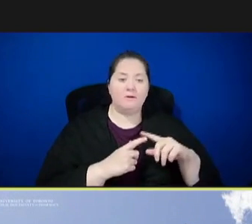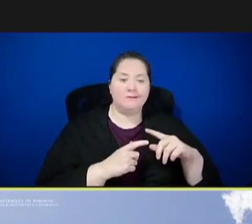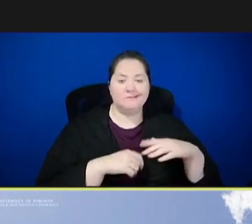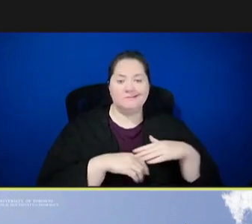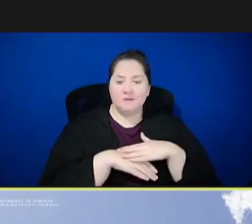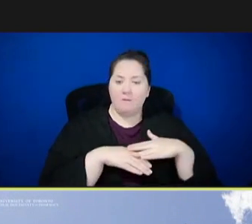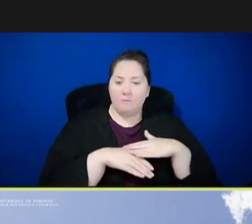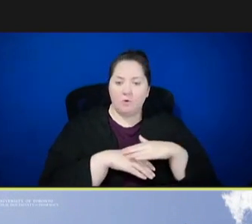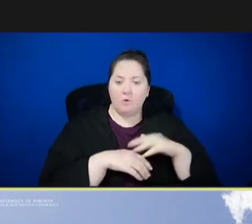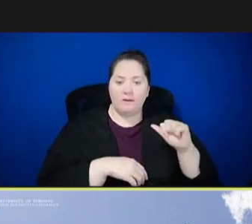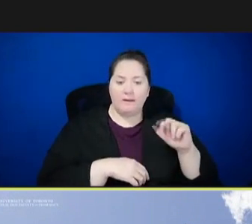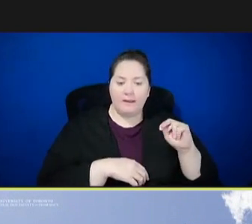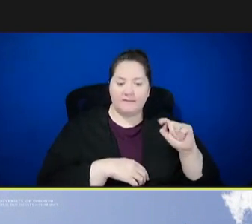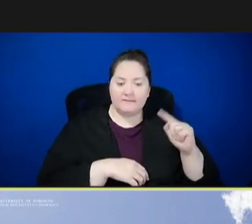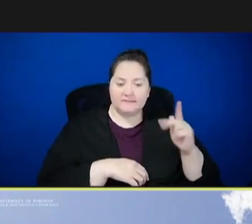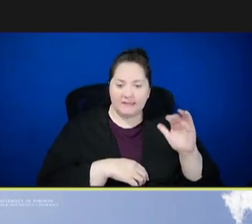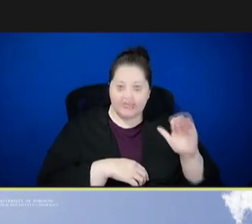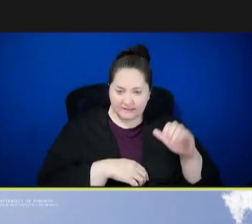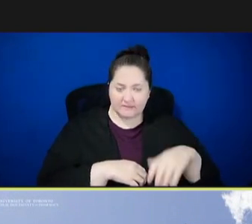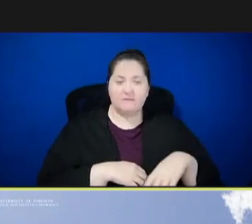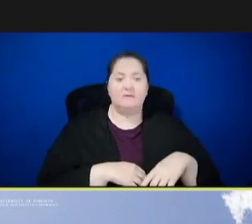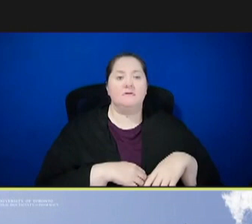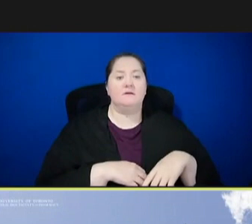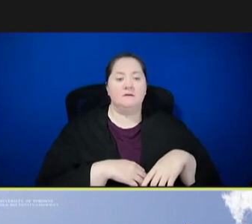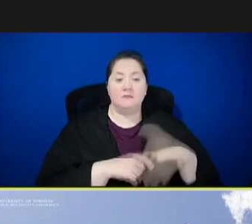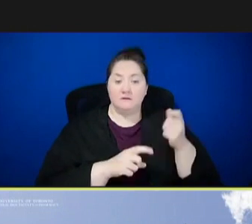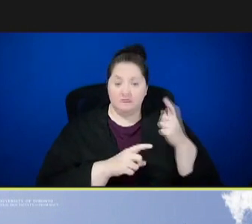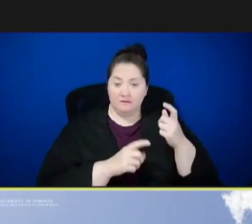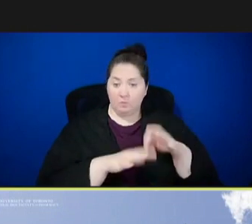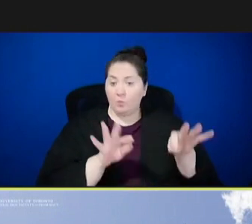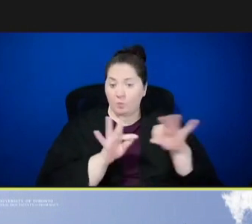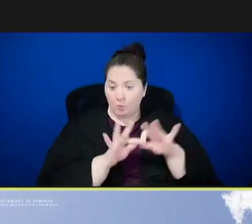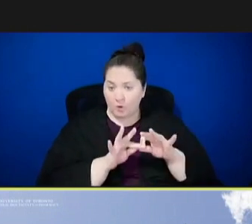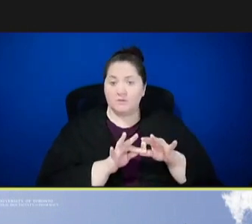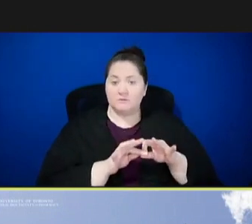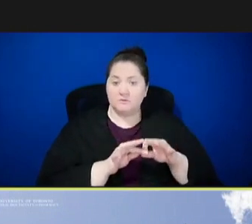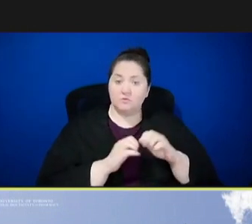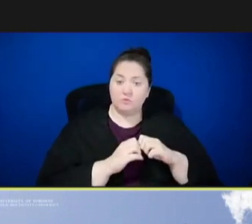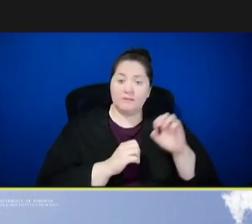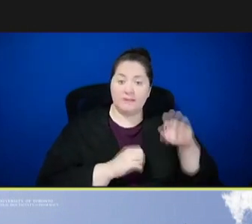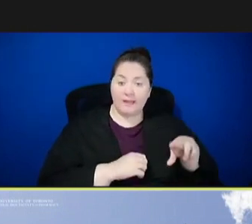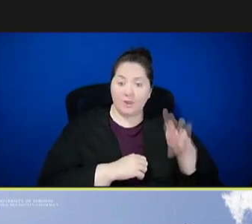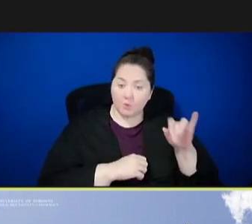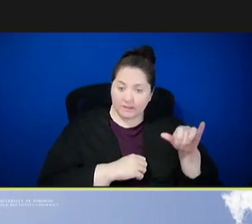me to say that because that is important in terms of equity, being able to provide that